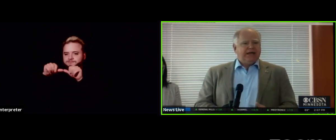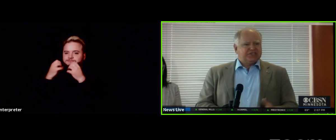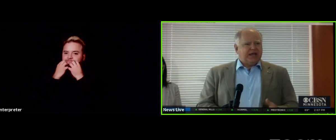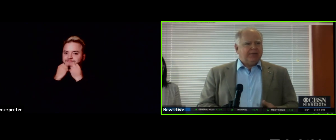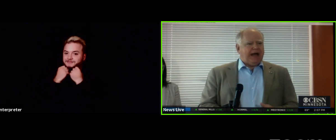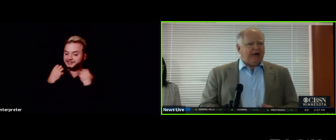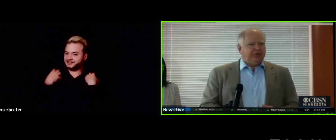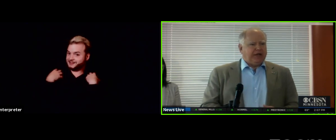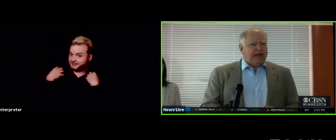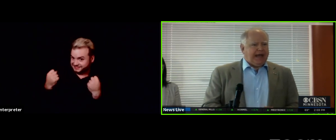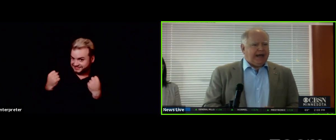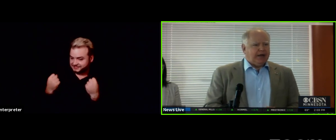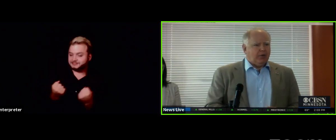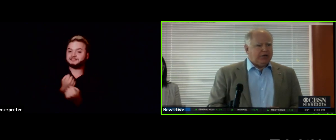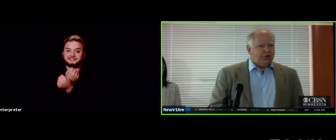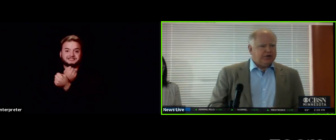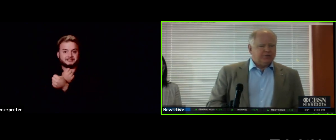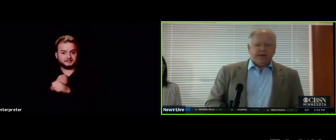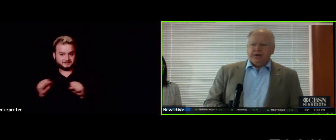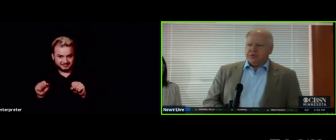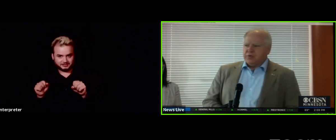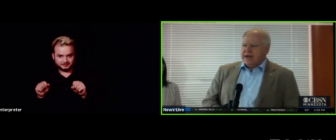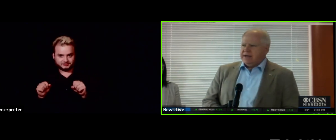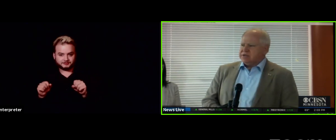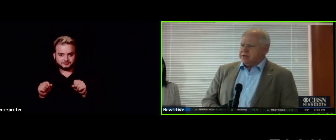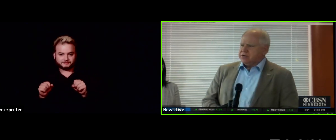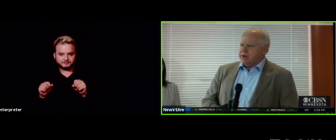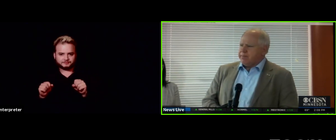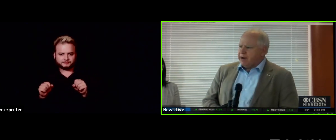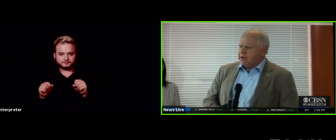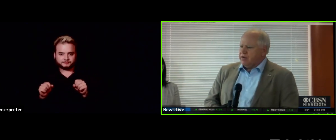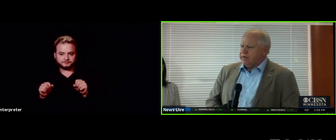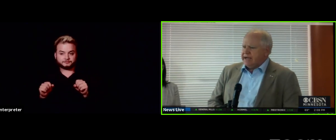is stable housing and we know that it has been under threat. It was under threat prior